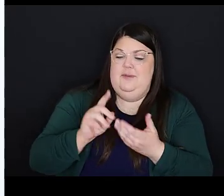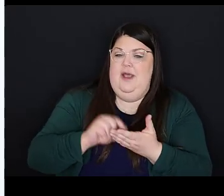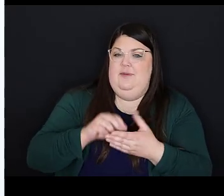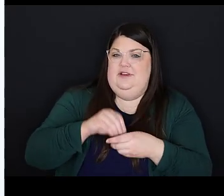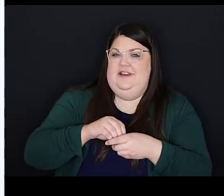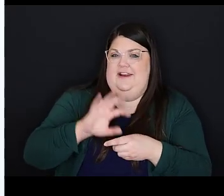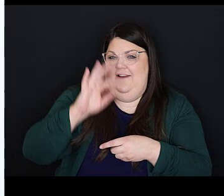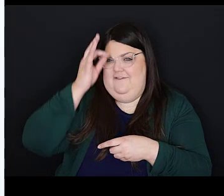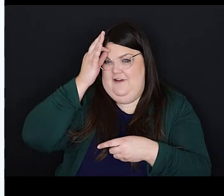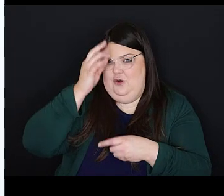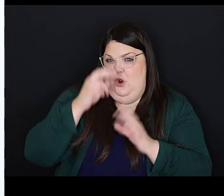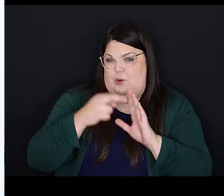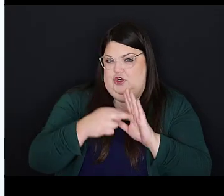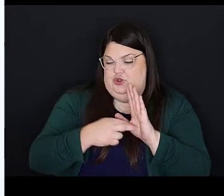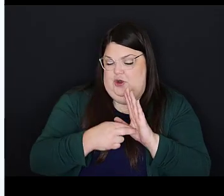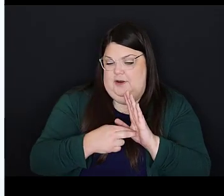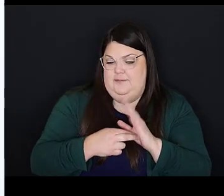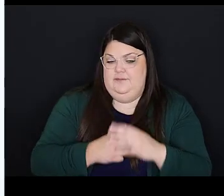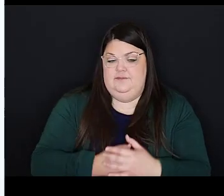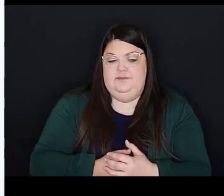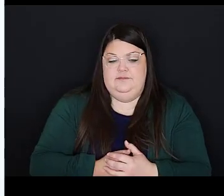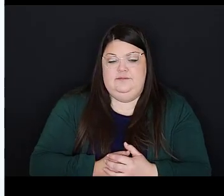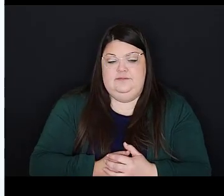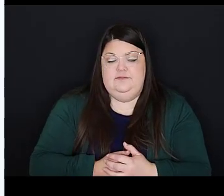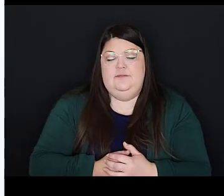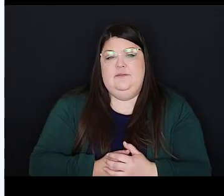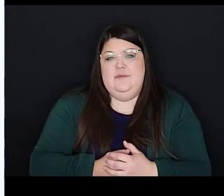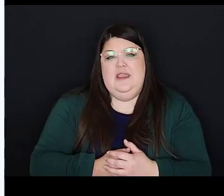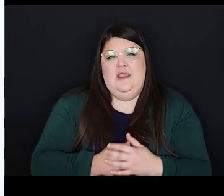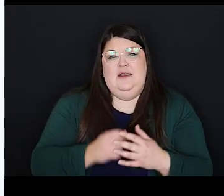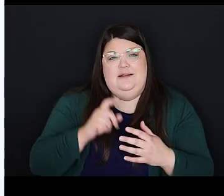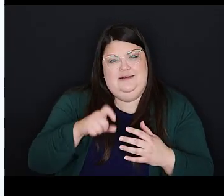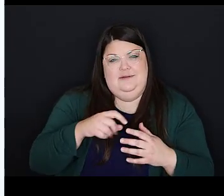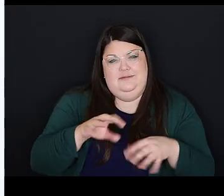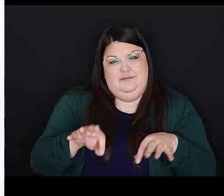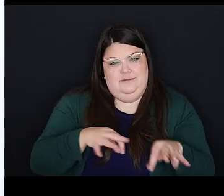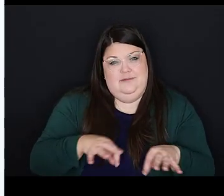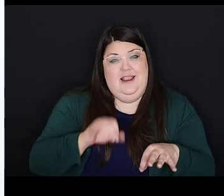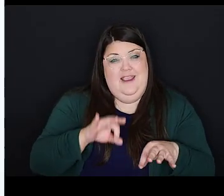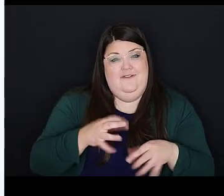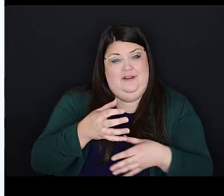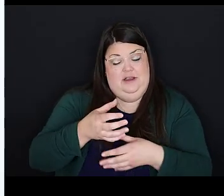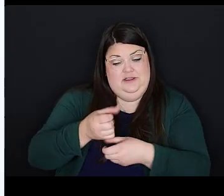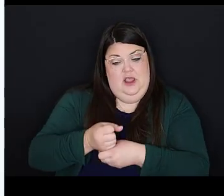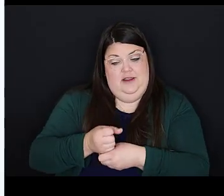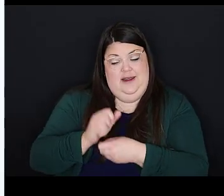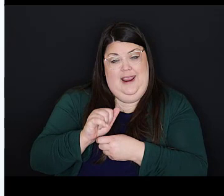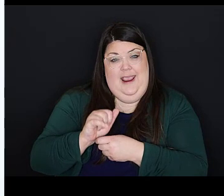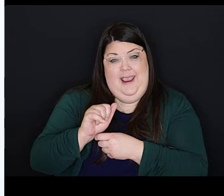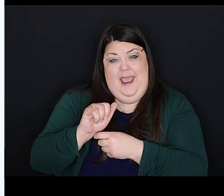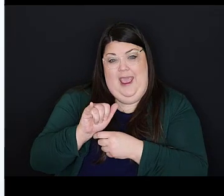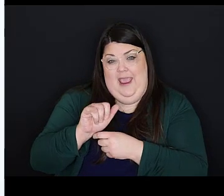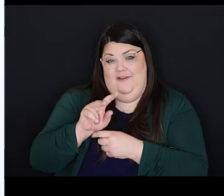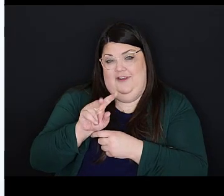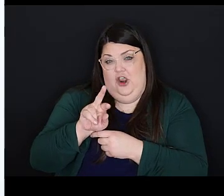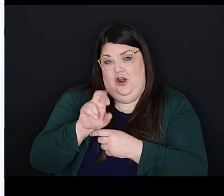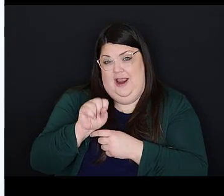RSA invites an applicant to indicate whether it intends to consolidate its AIVRS grant funds into